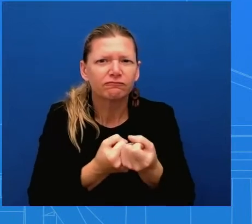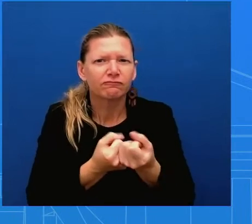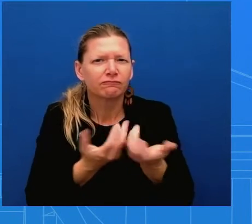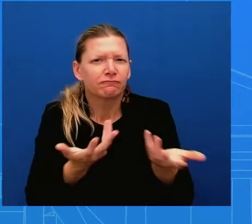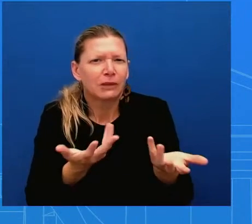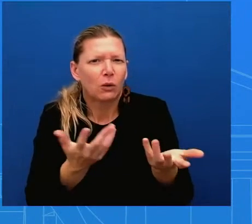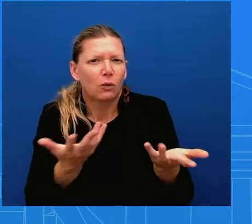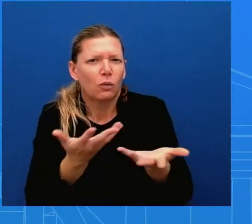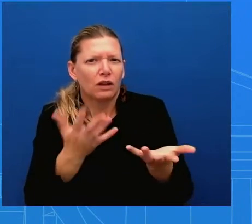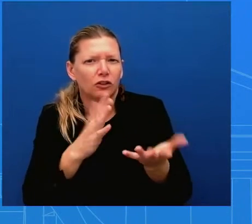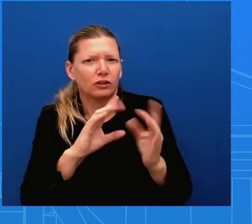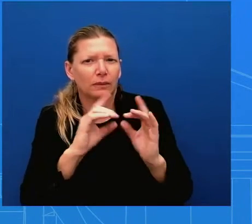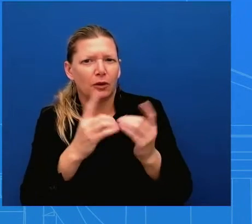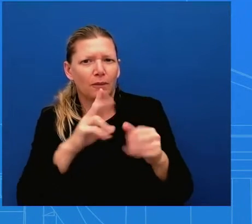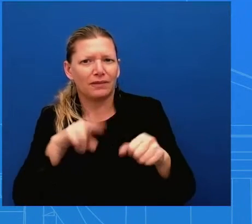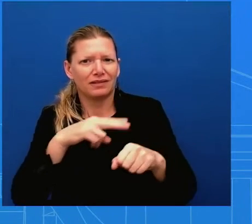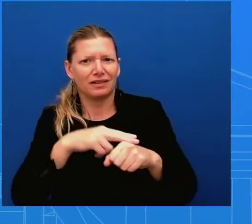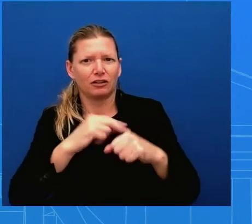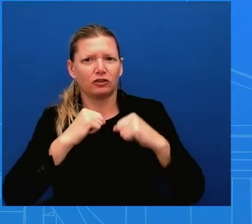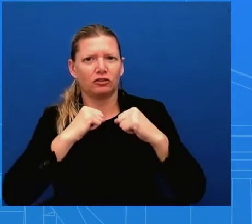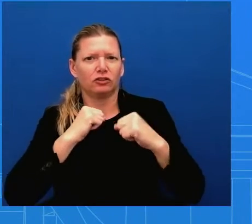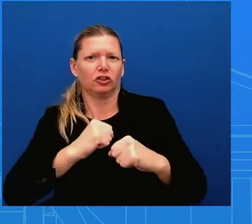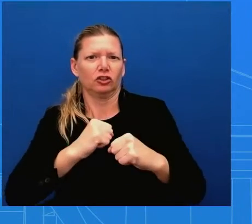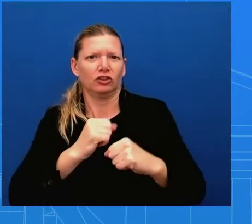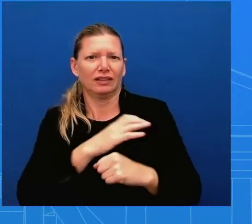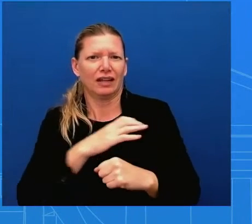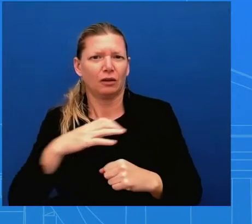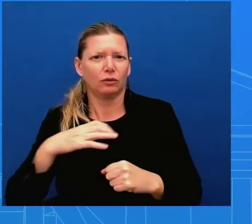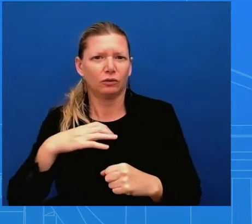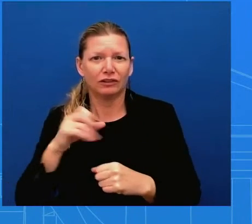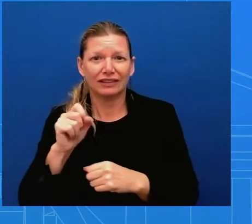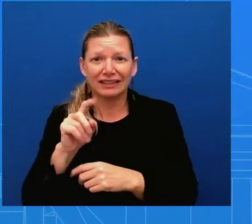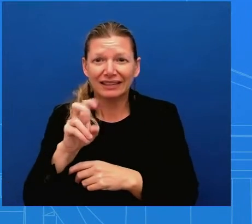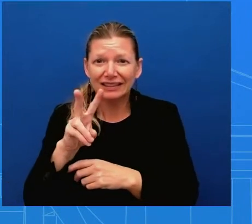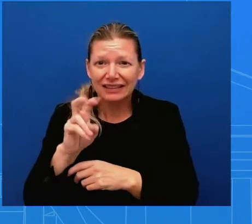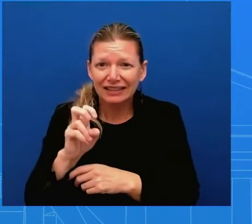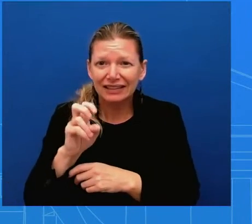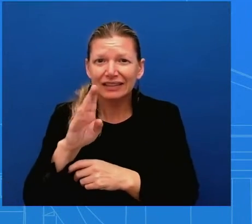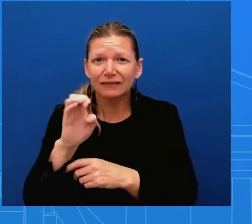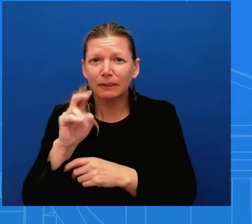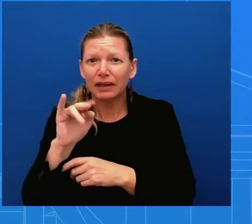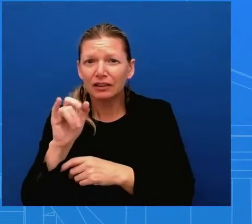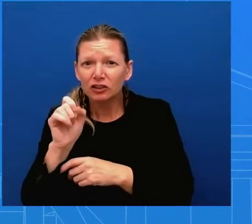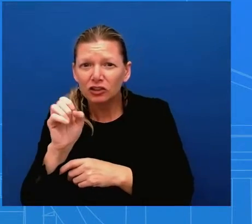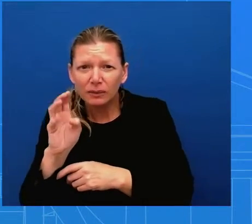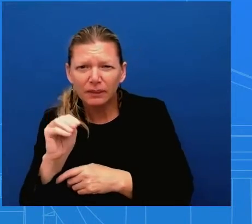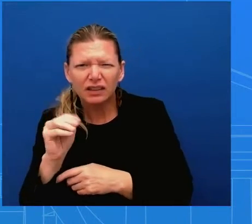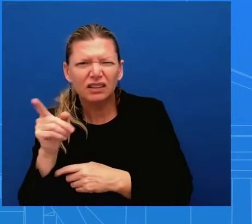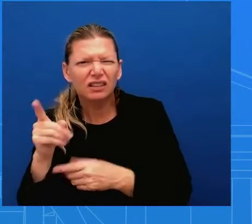in the lead-up to the President's speech trying to quell the concerns about protests